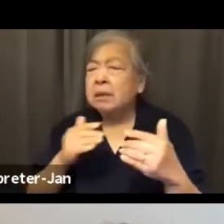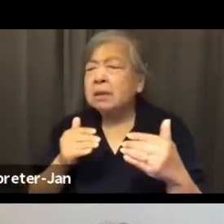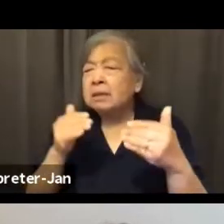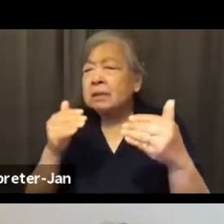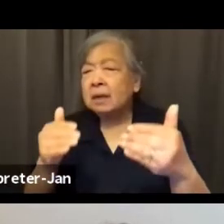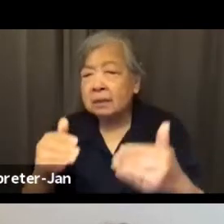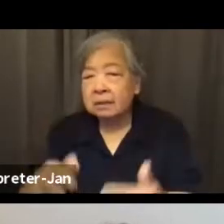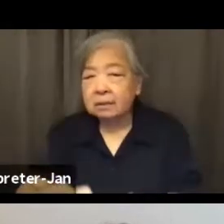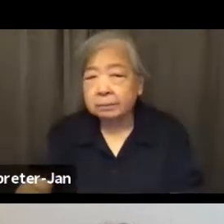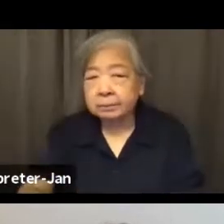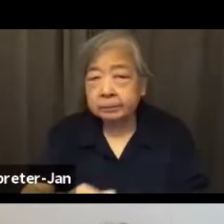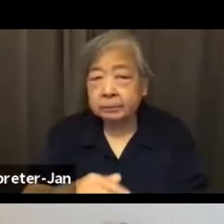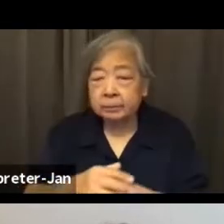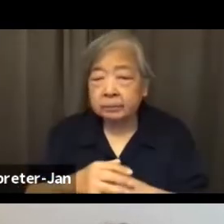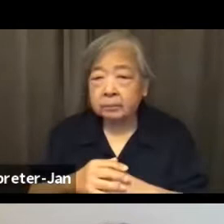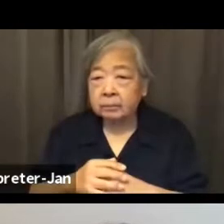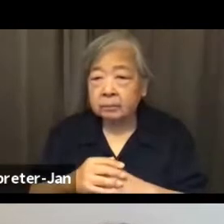Thank you.